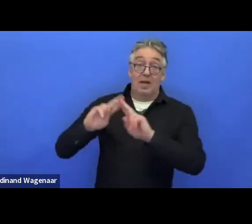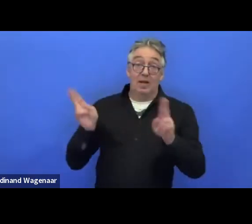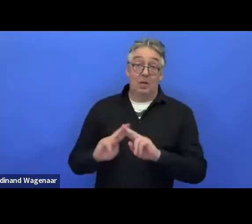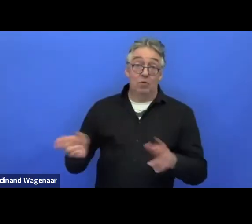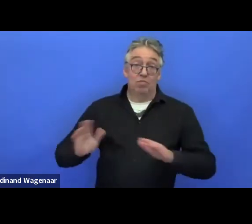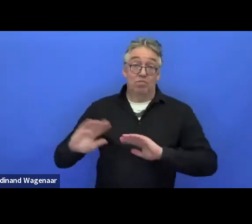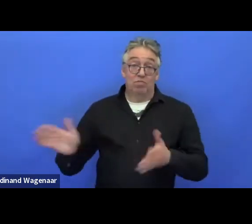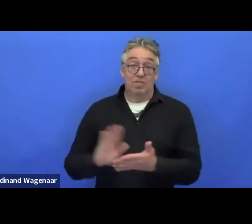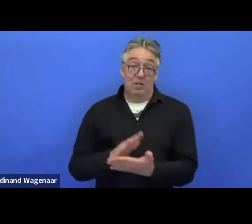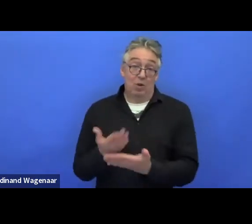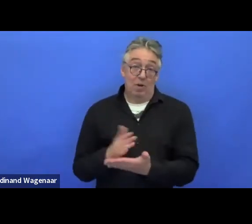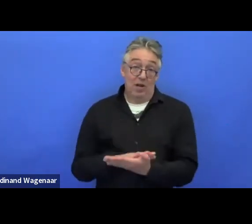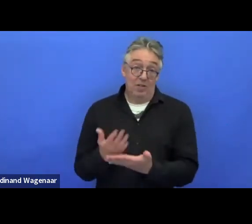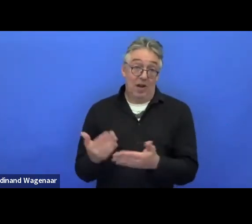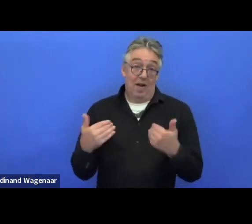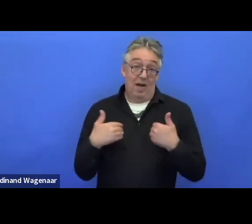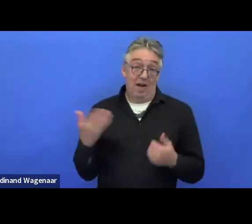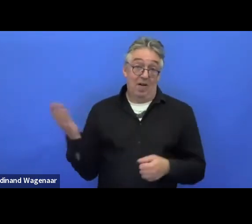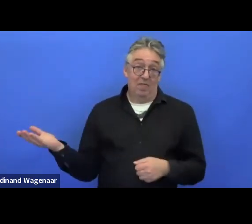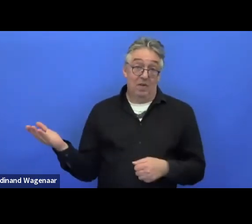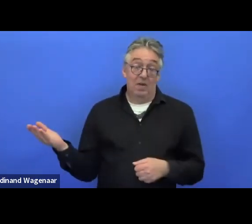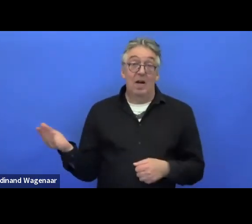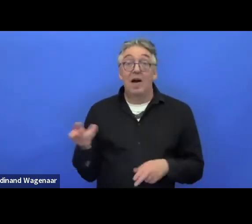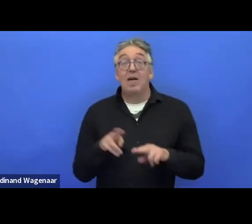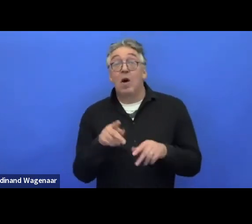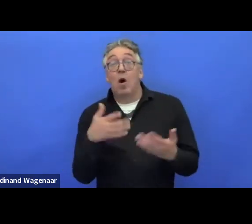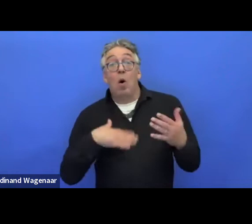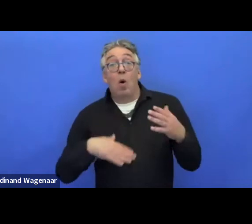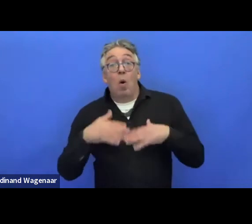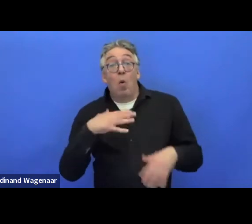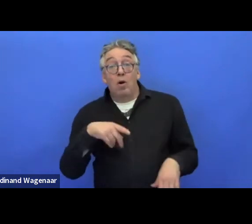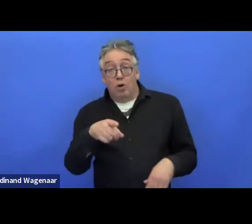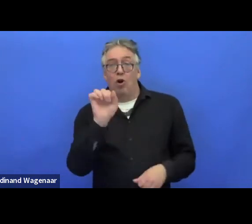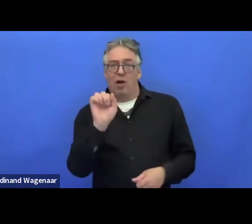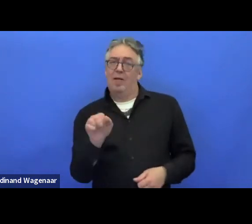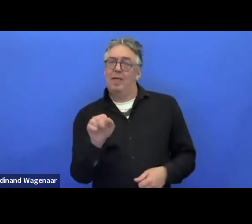and you can ask Raquel if you’d like to pin the interpreter.